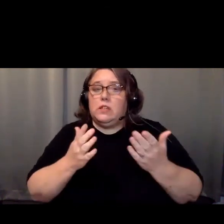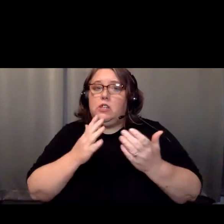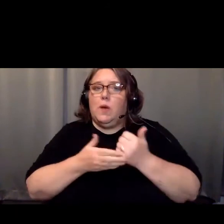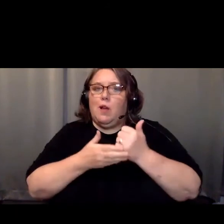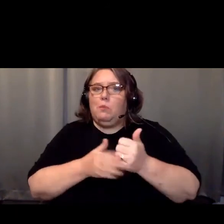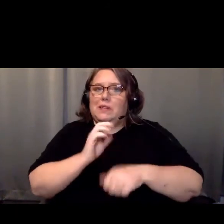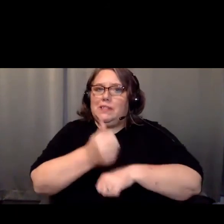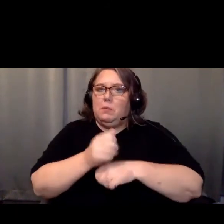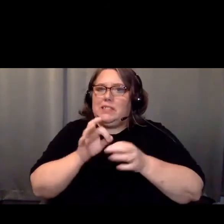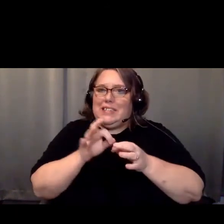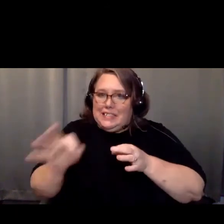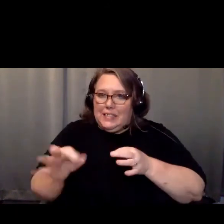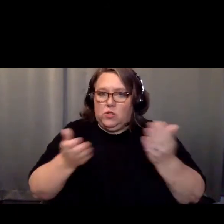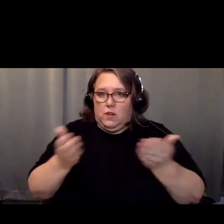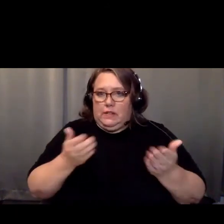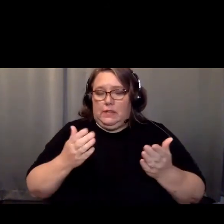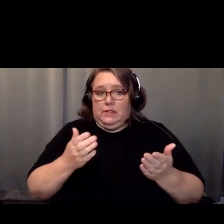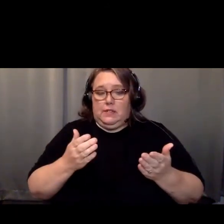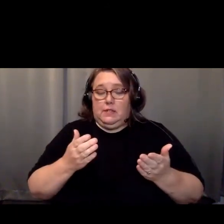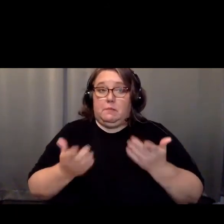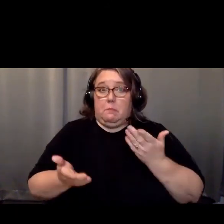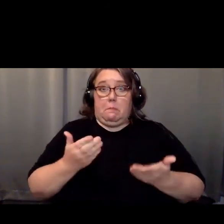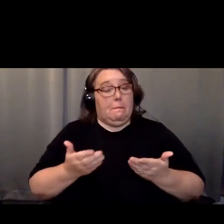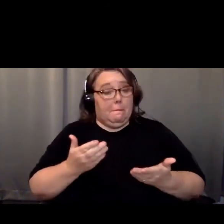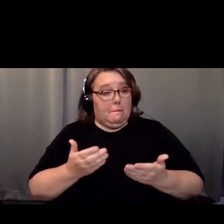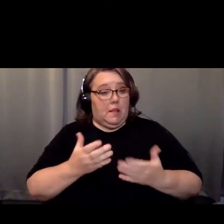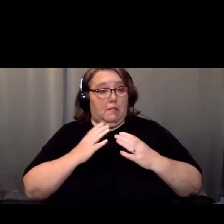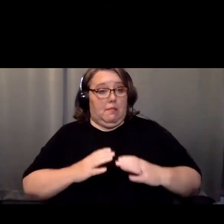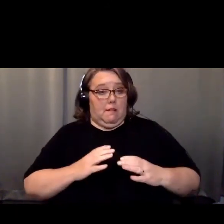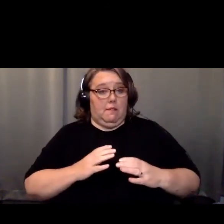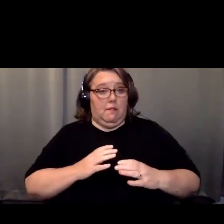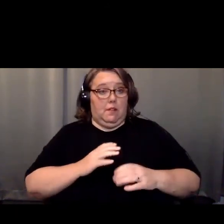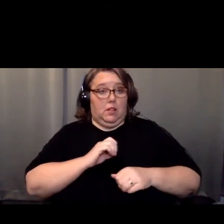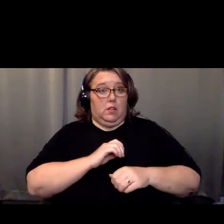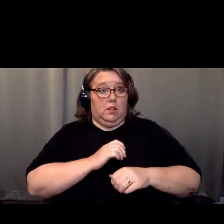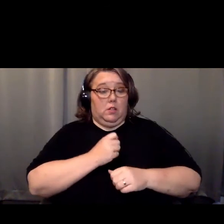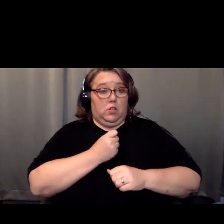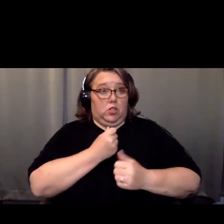that the client might need after supported employment services are provided to them.